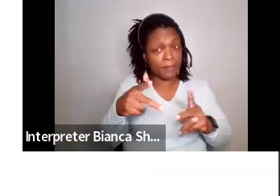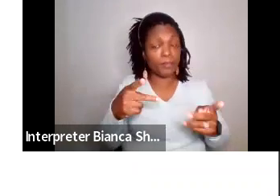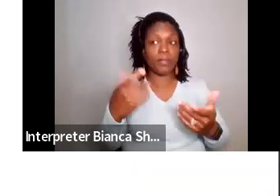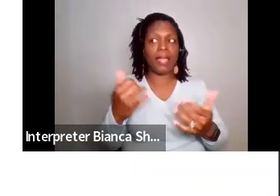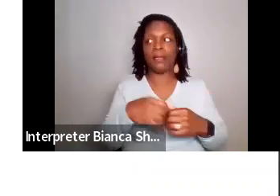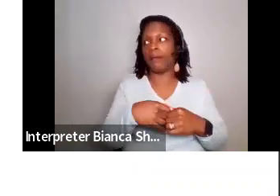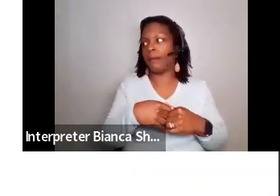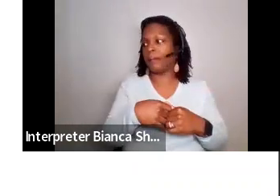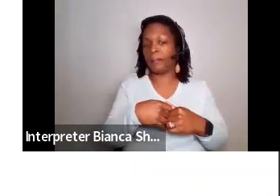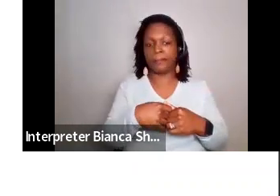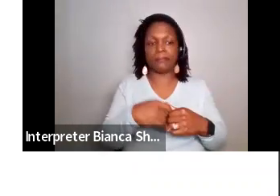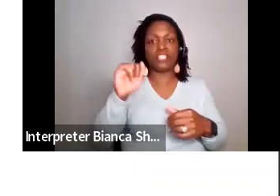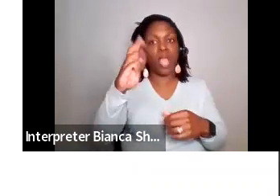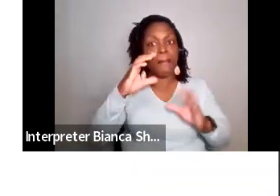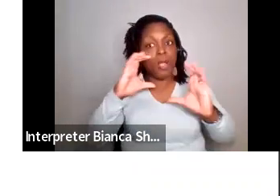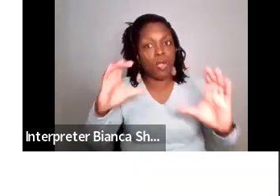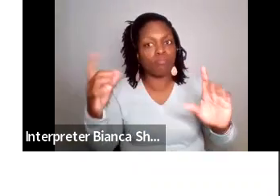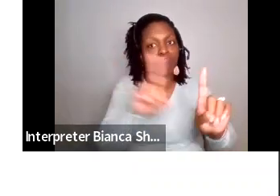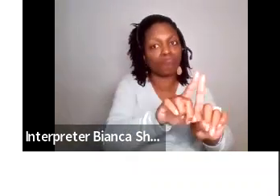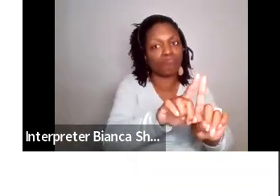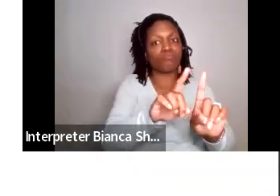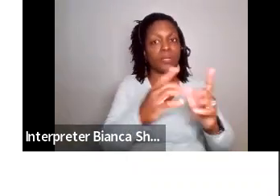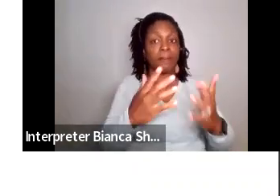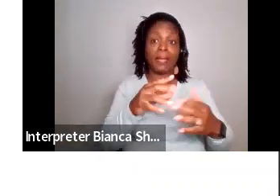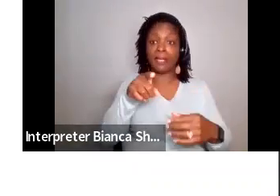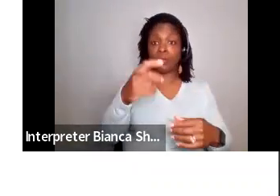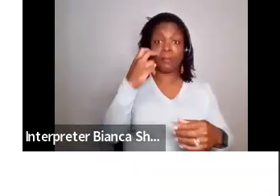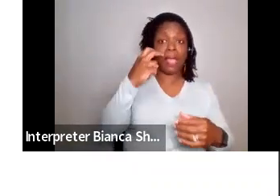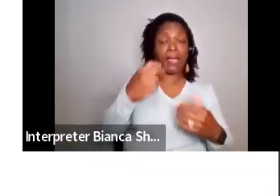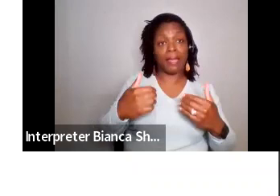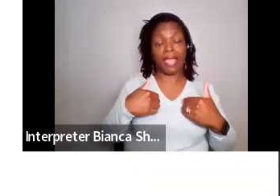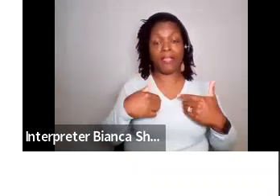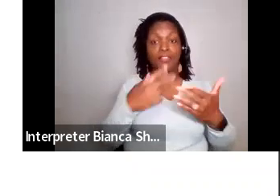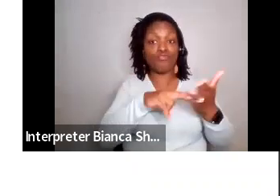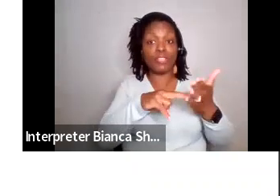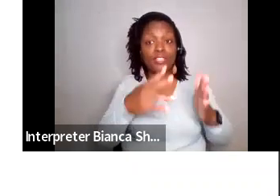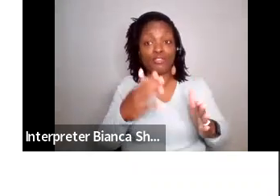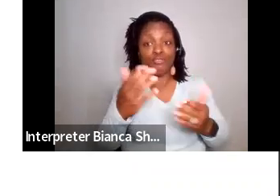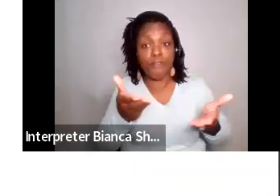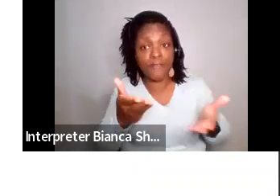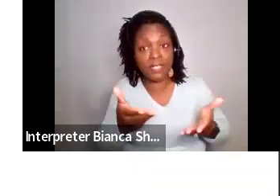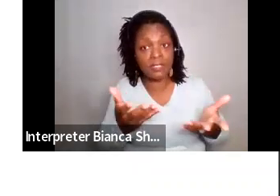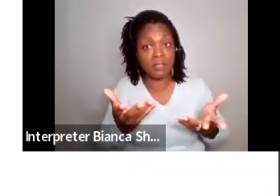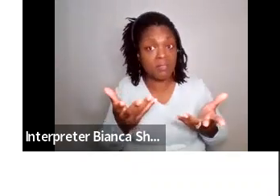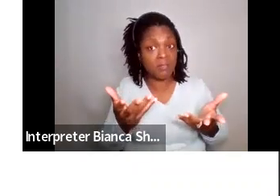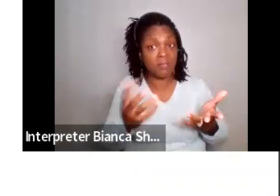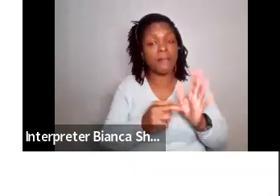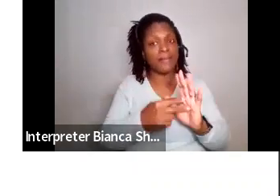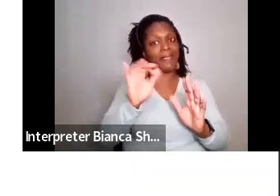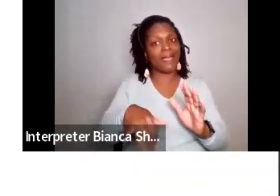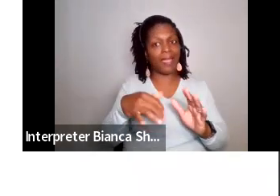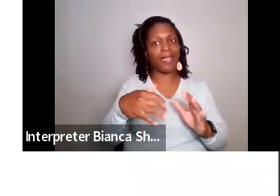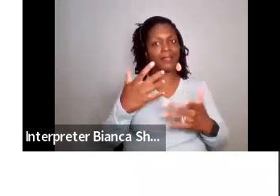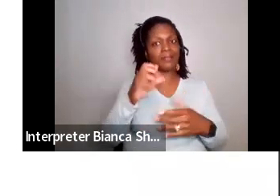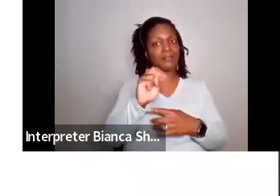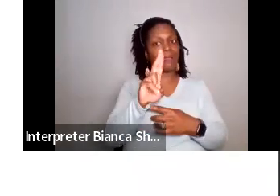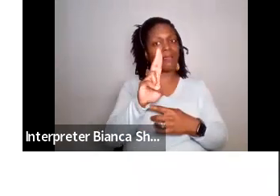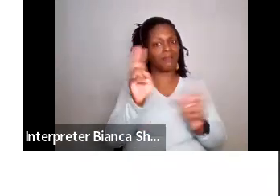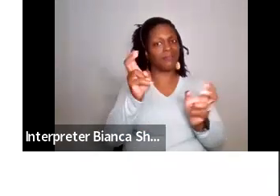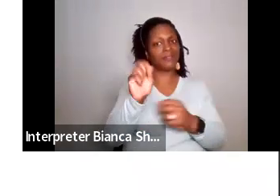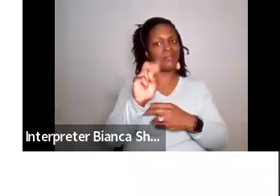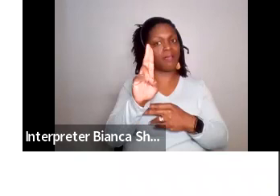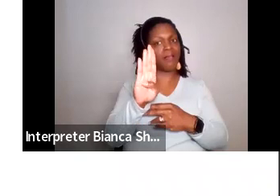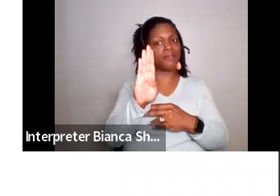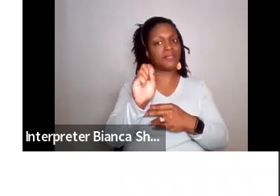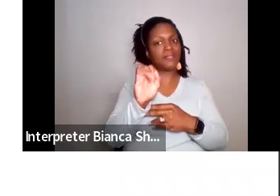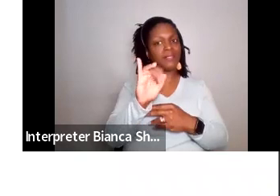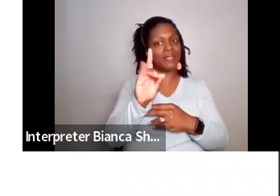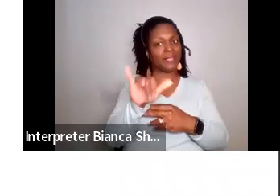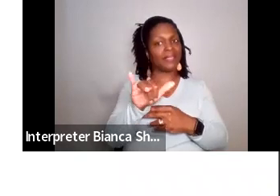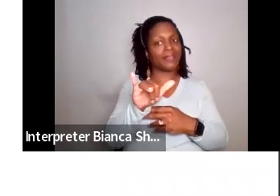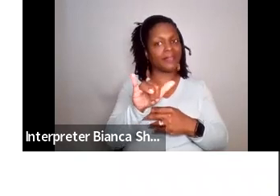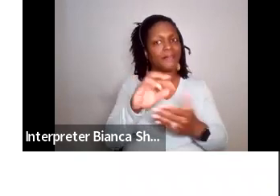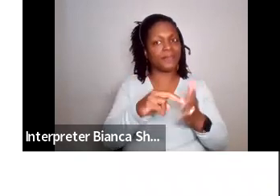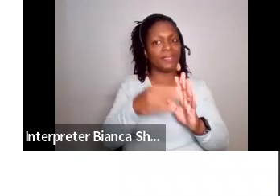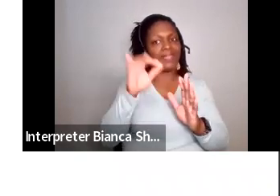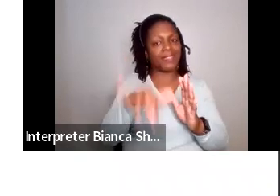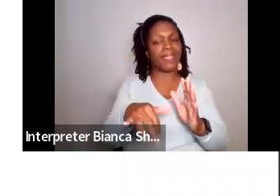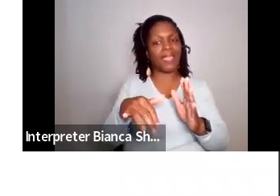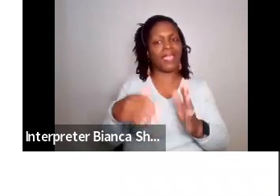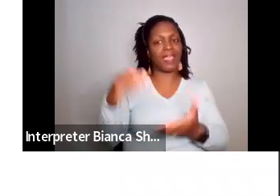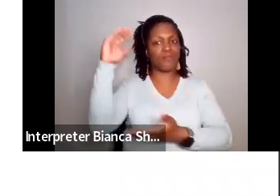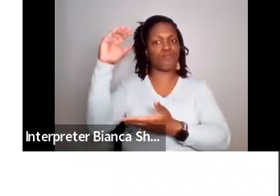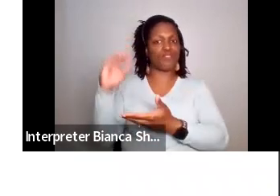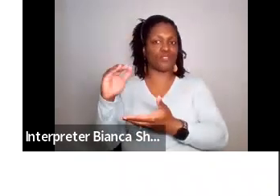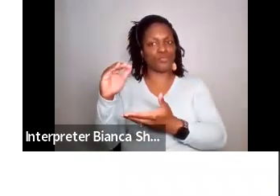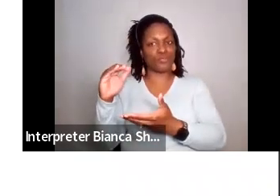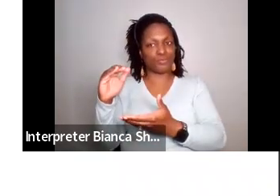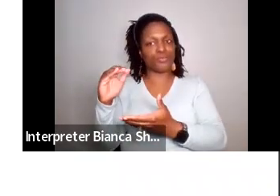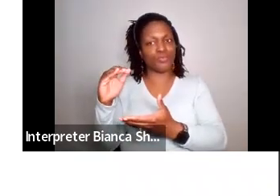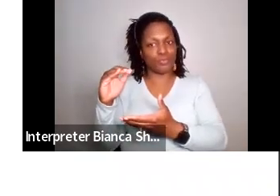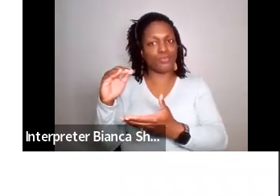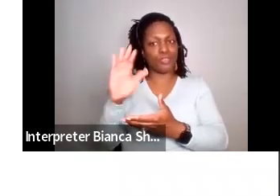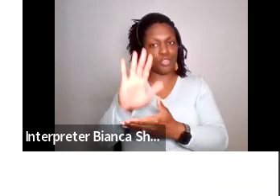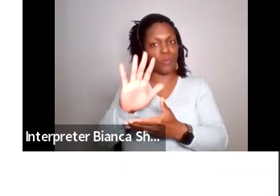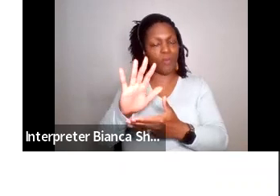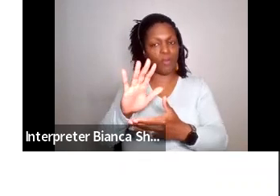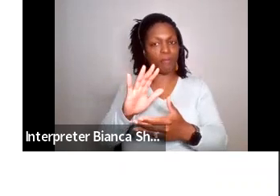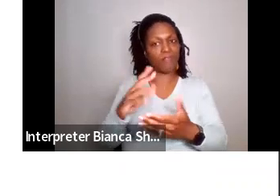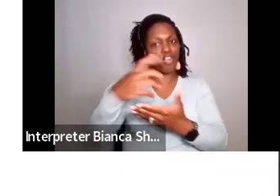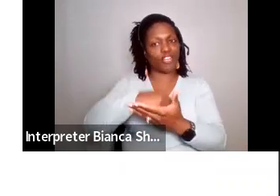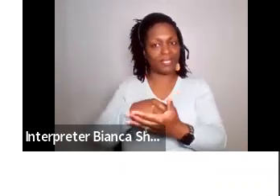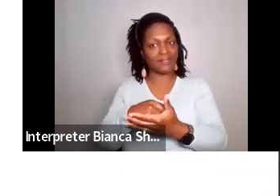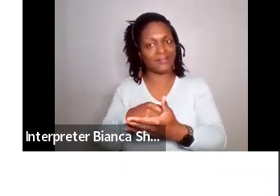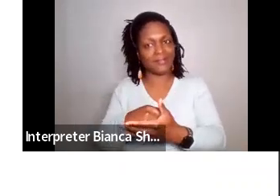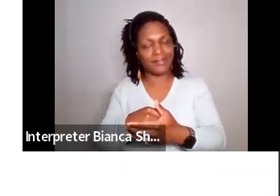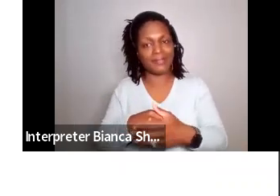Coach. Maybe if you're blind reader services anything like that, any of those things could be considered a subsidy which reduces what social security considers your actual earnings, so it's not a bad thing it's more about